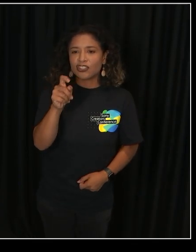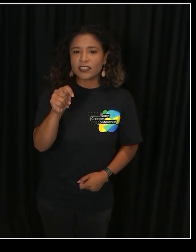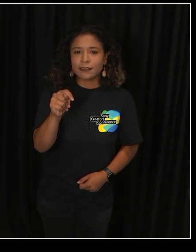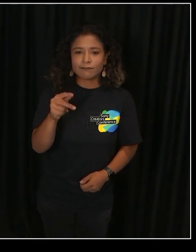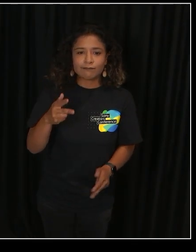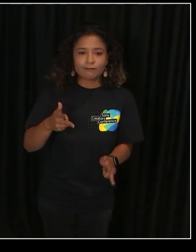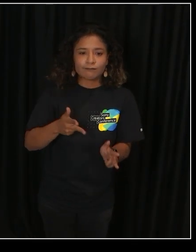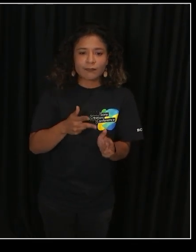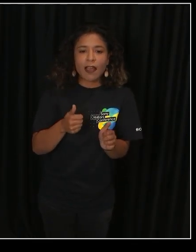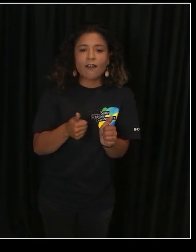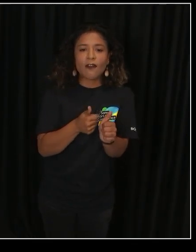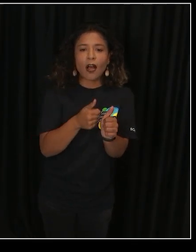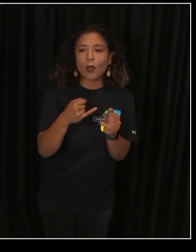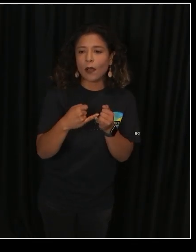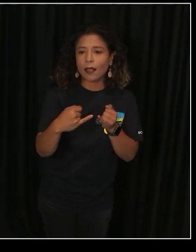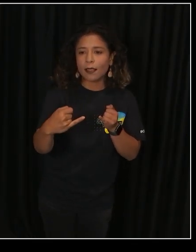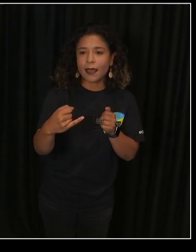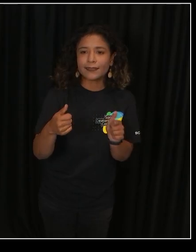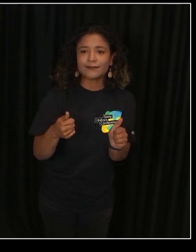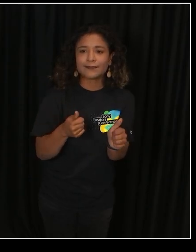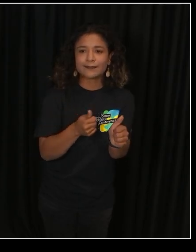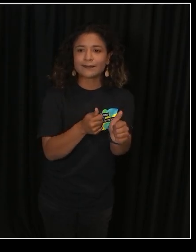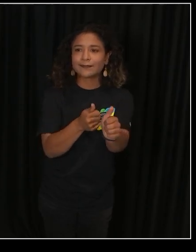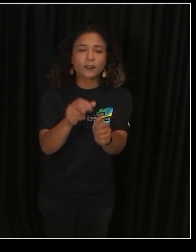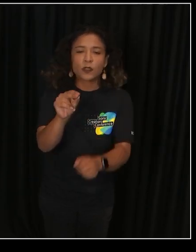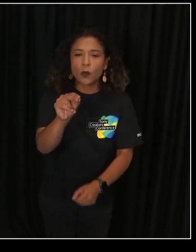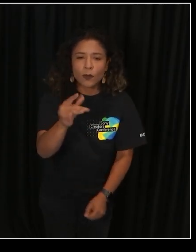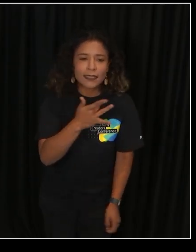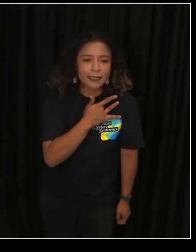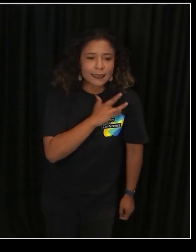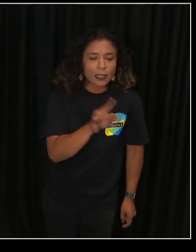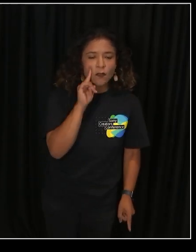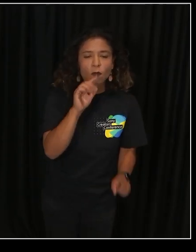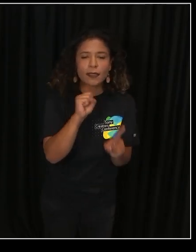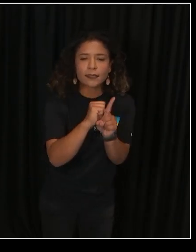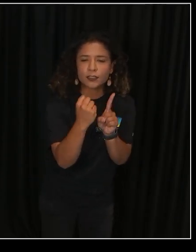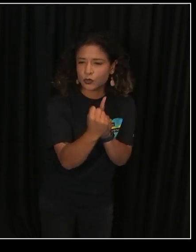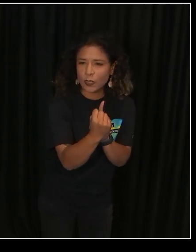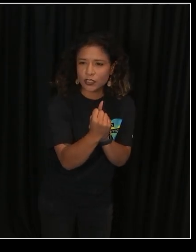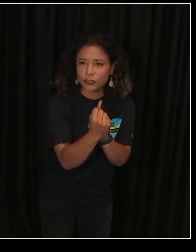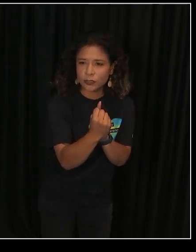and doing what it was programed to do. It's sensitive to the situation and it took the inside.